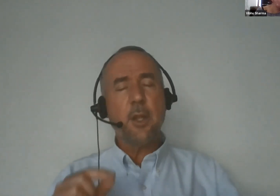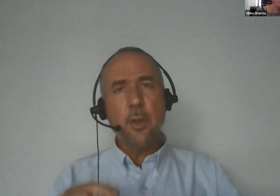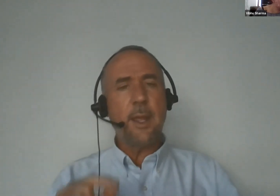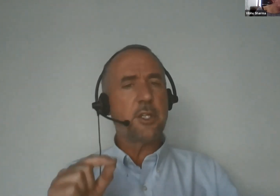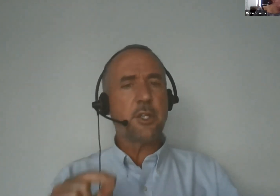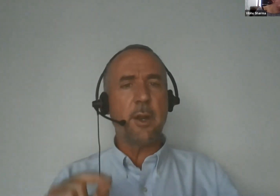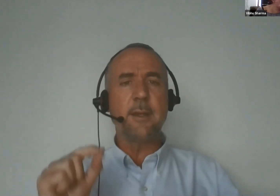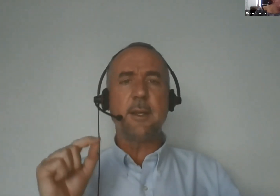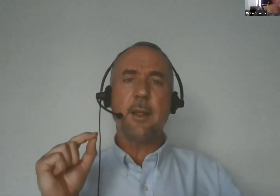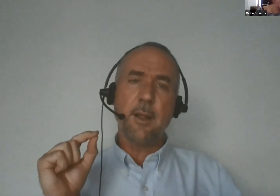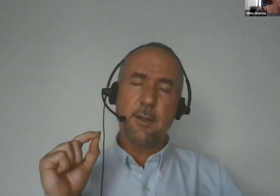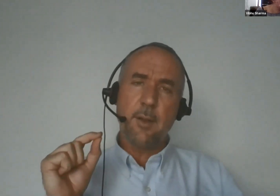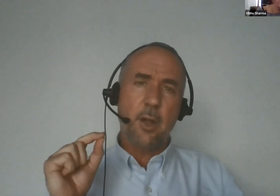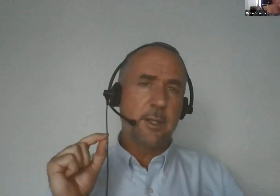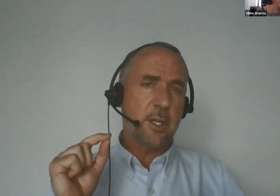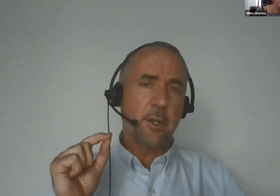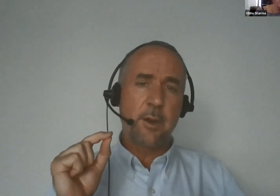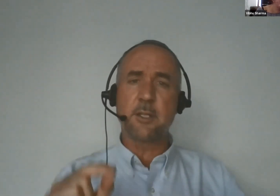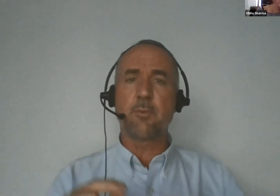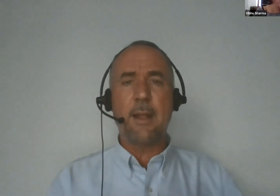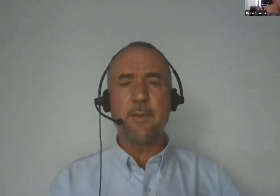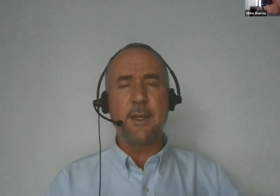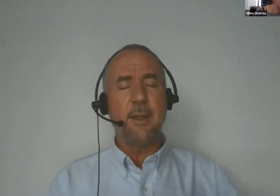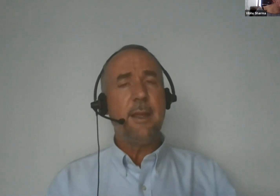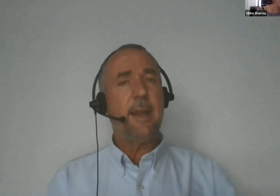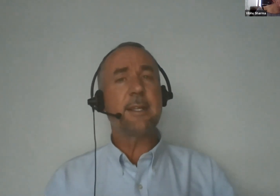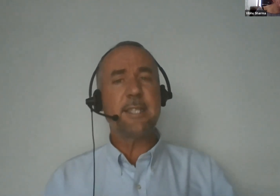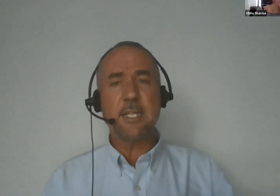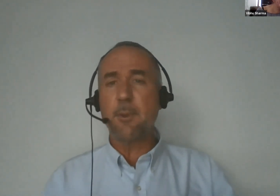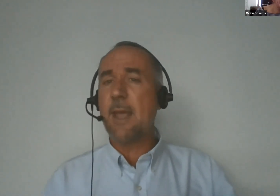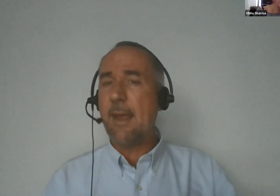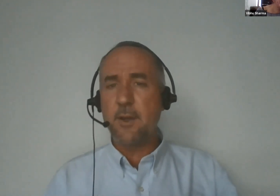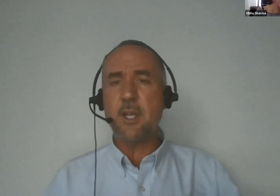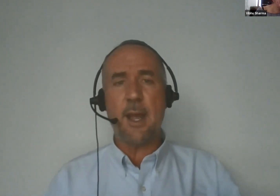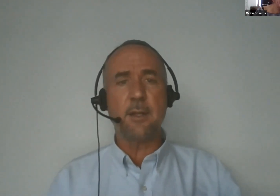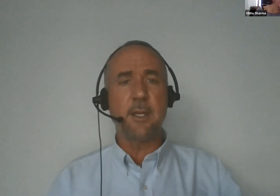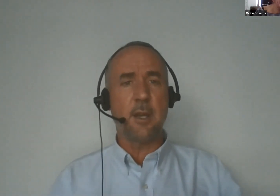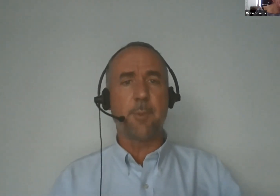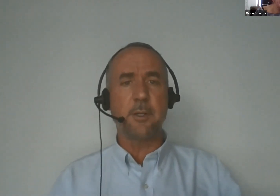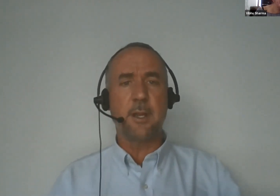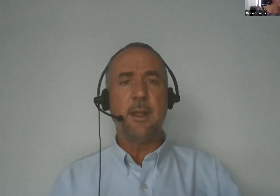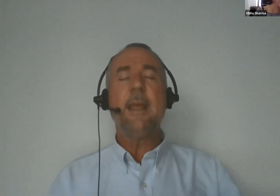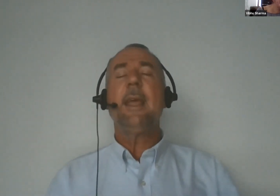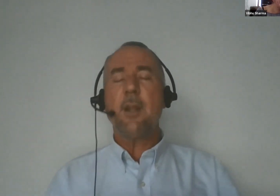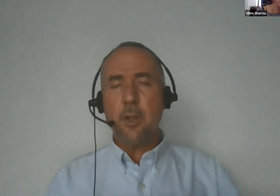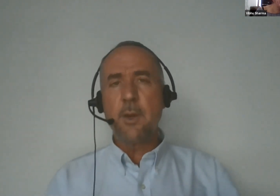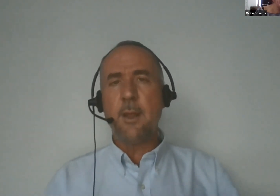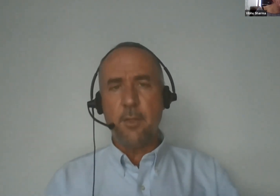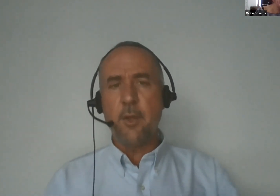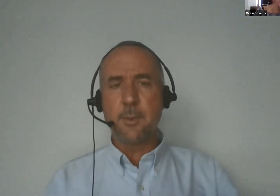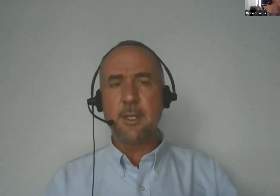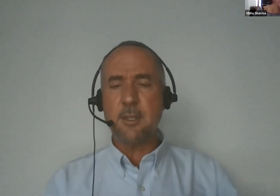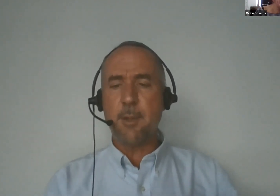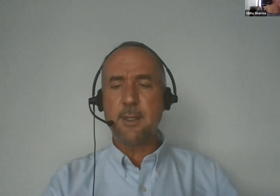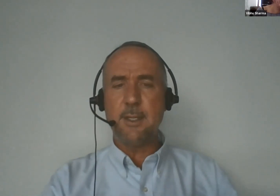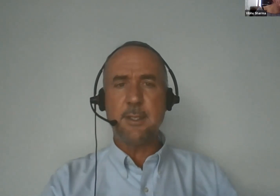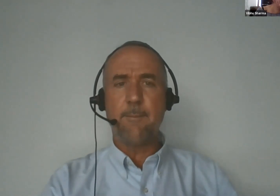Vibhu Sharma : including ensuring that all digital learning is relevant and accessible to every child and young person clothing those with disabilities.